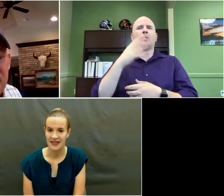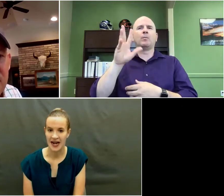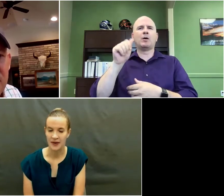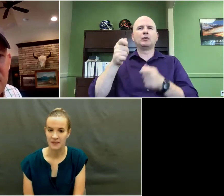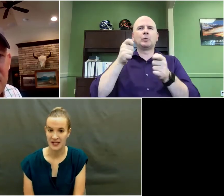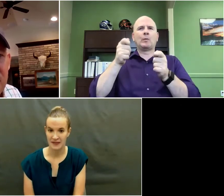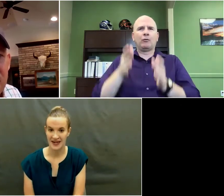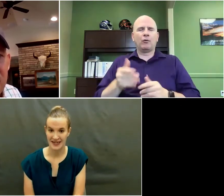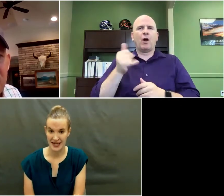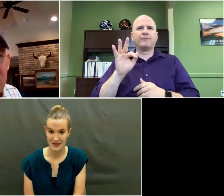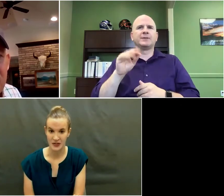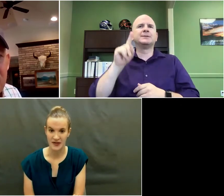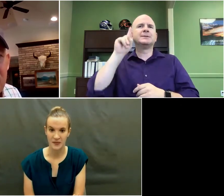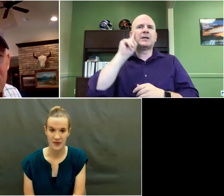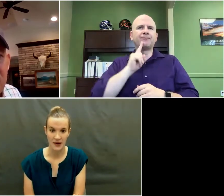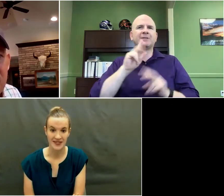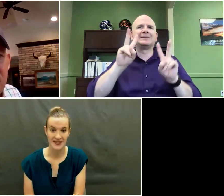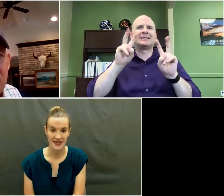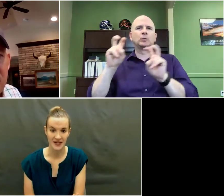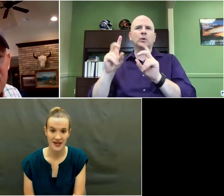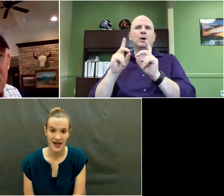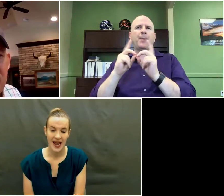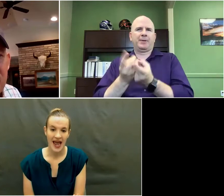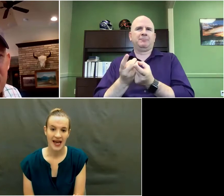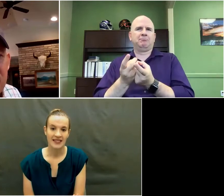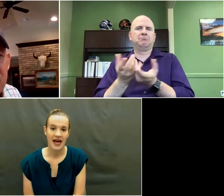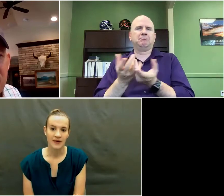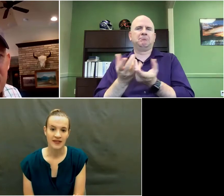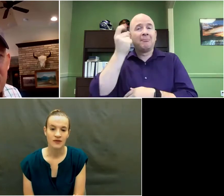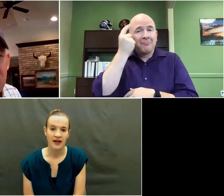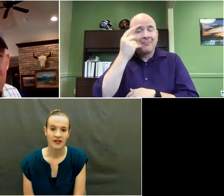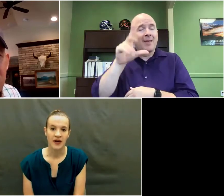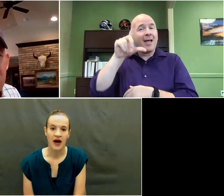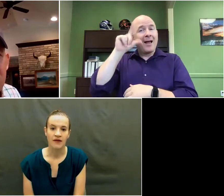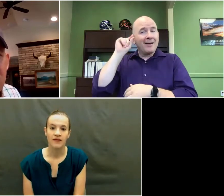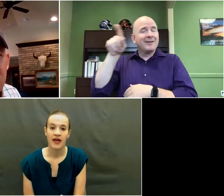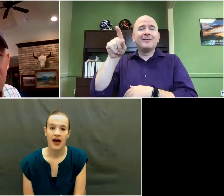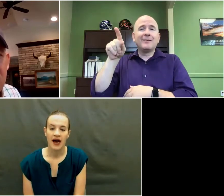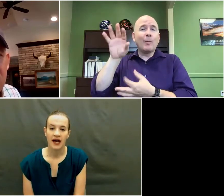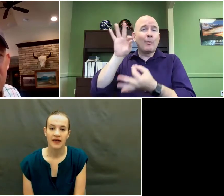that I've participated in as a student was when I was a senior, and I was the Director of the